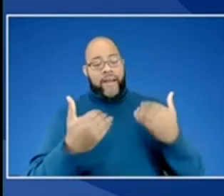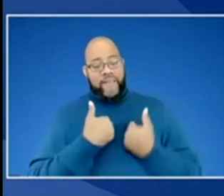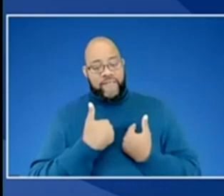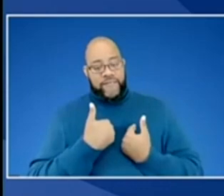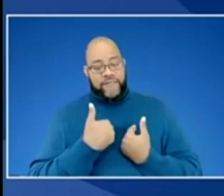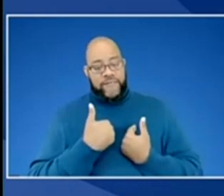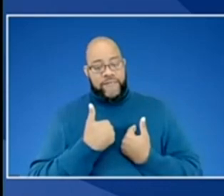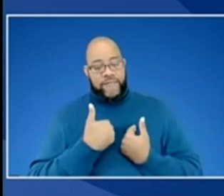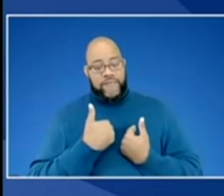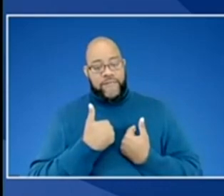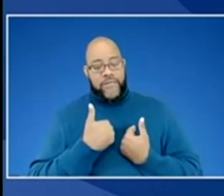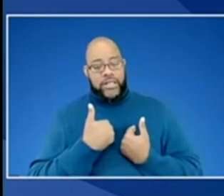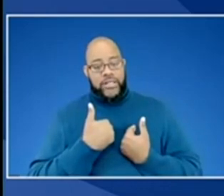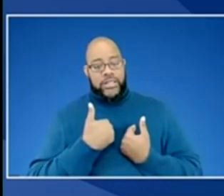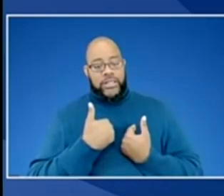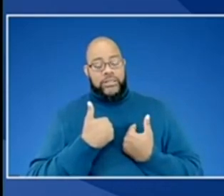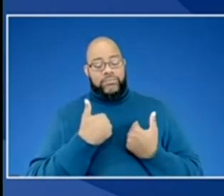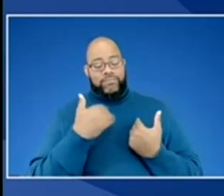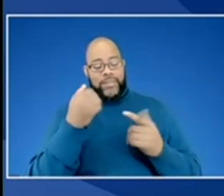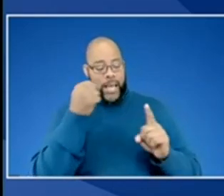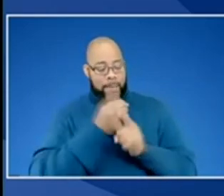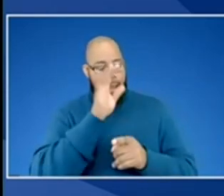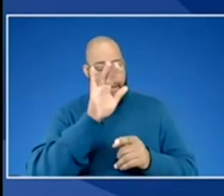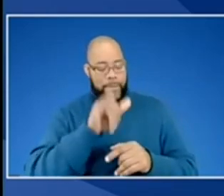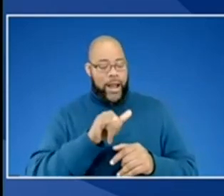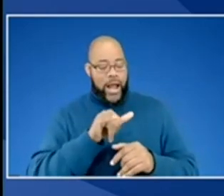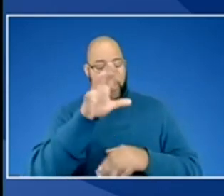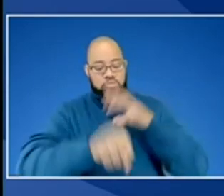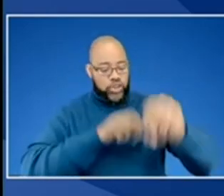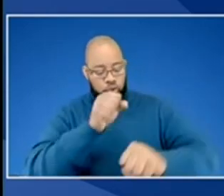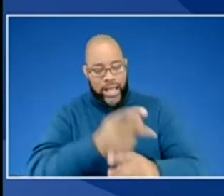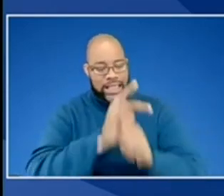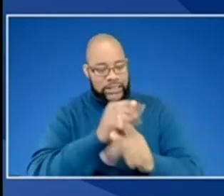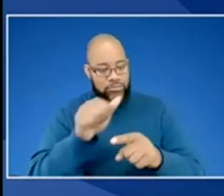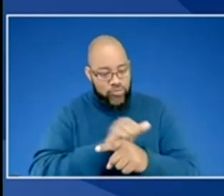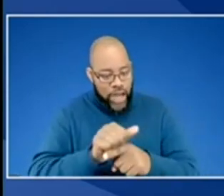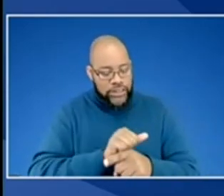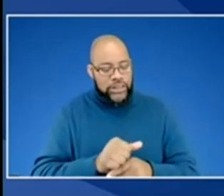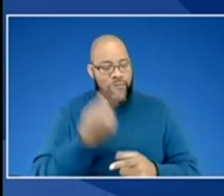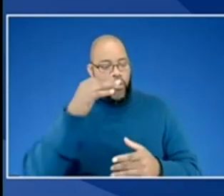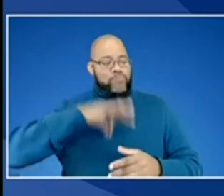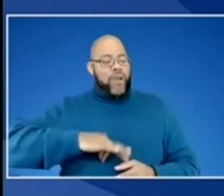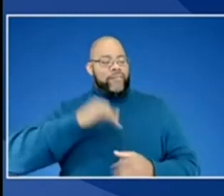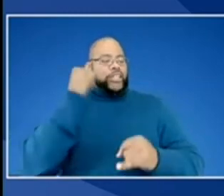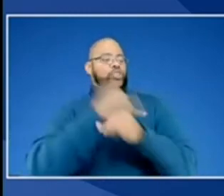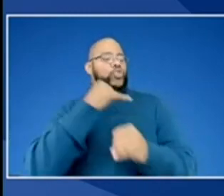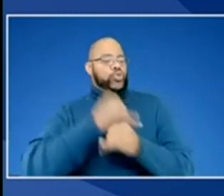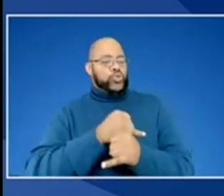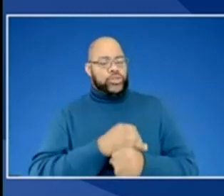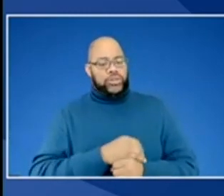disproportionately impacted by predatory lending practices and for-profit institutions, leading to higher levels of